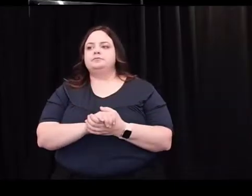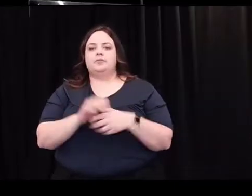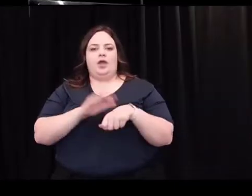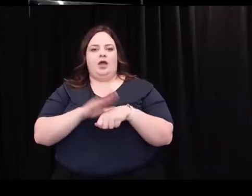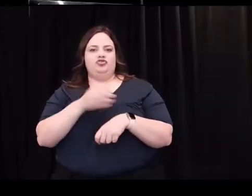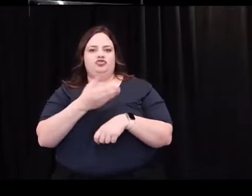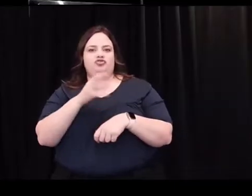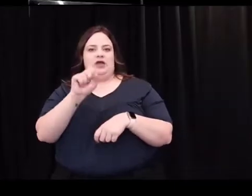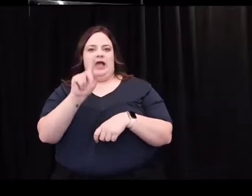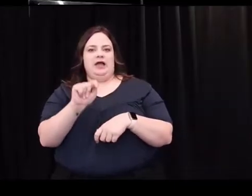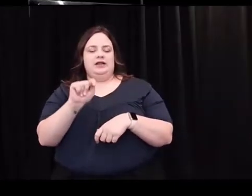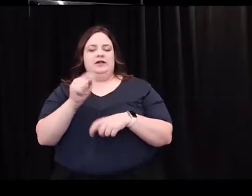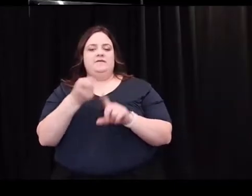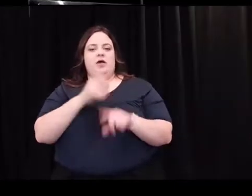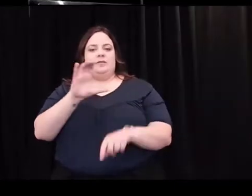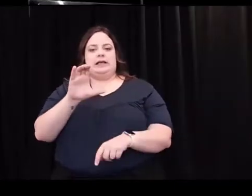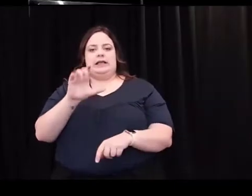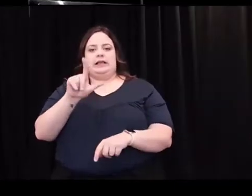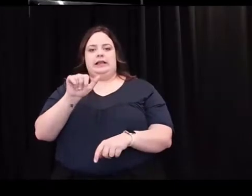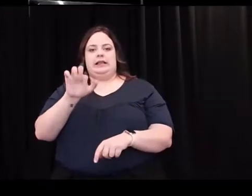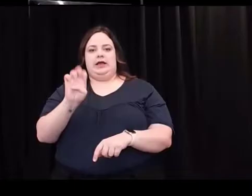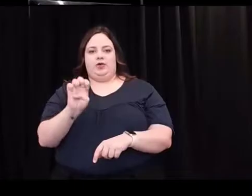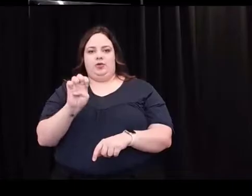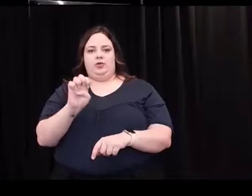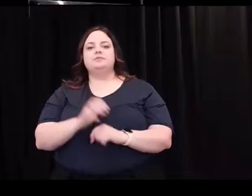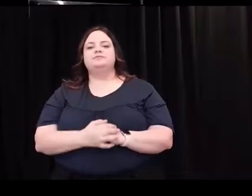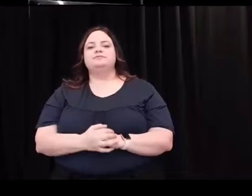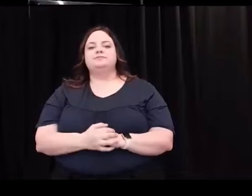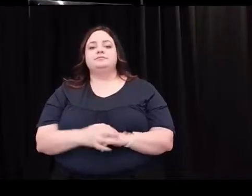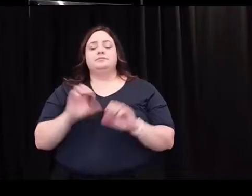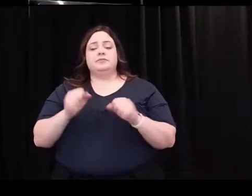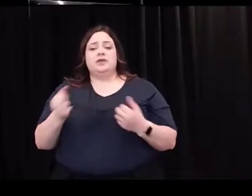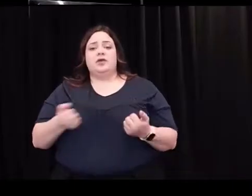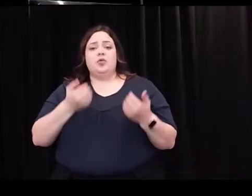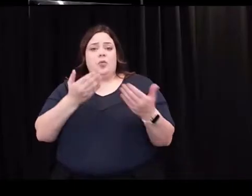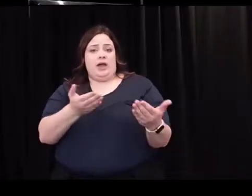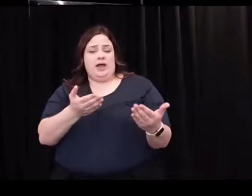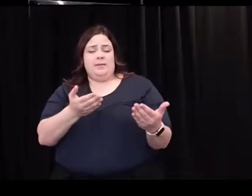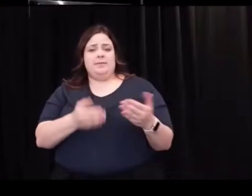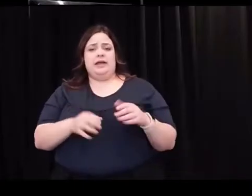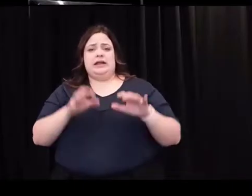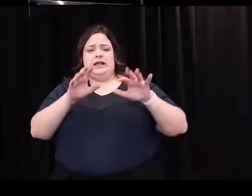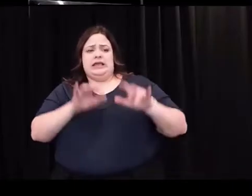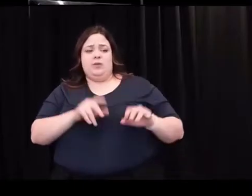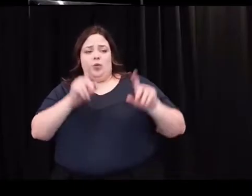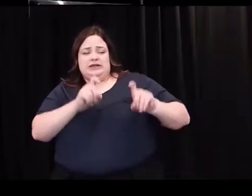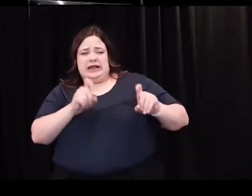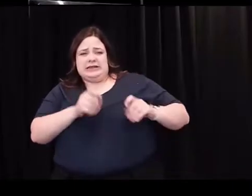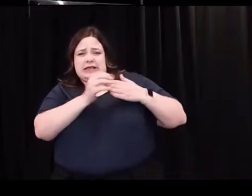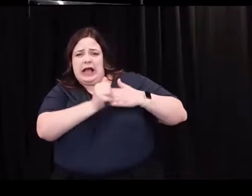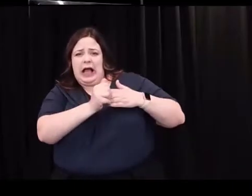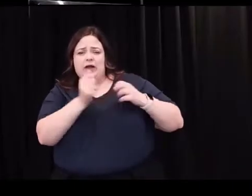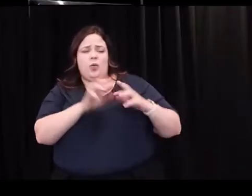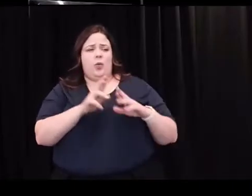again asking, can you recommend a keyboard testing guide or website or resource to learn keyboard